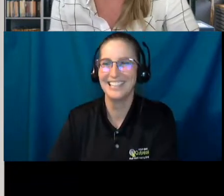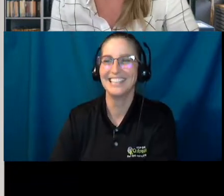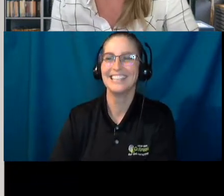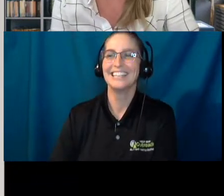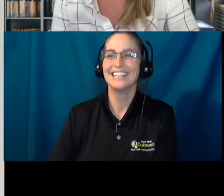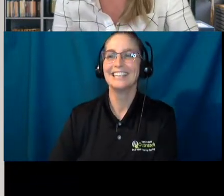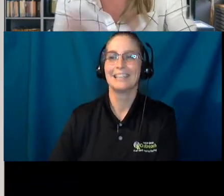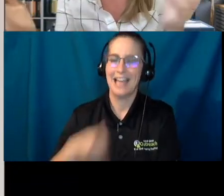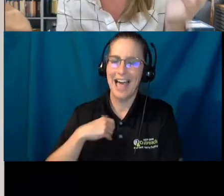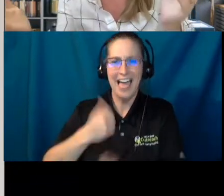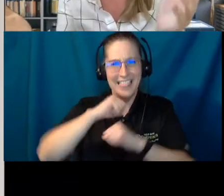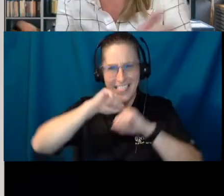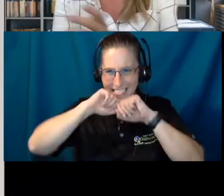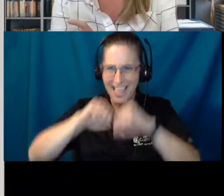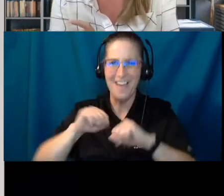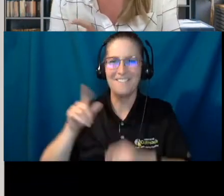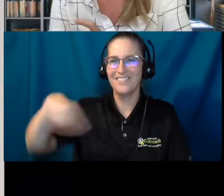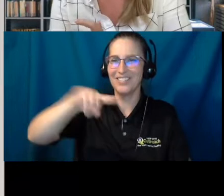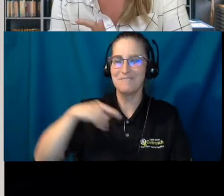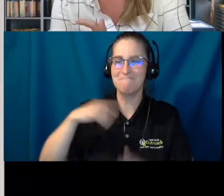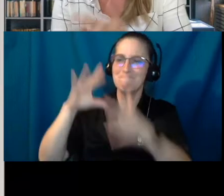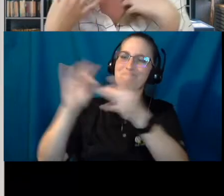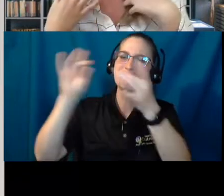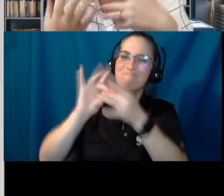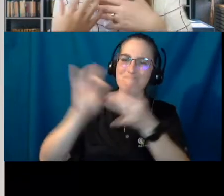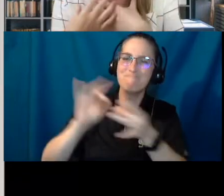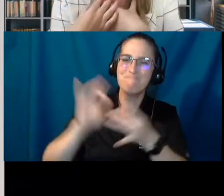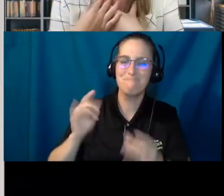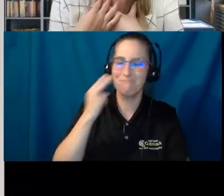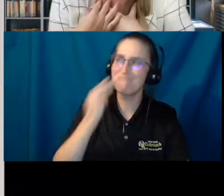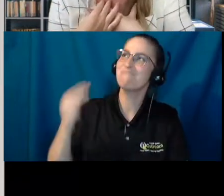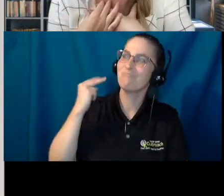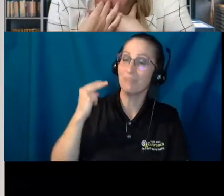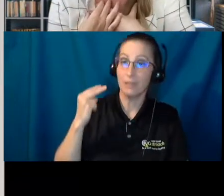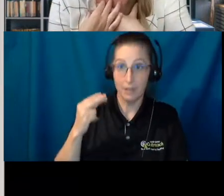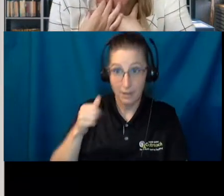memories of this is so great. That, you know, we all know how great these memories are,